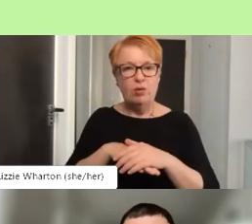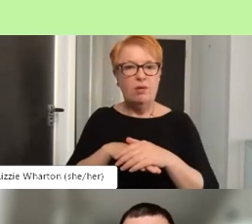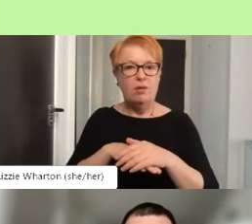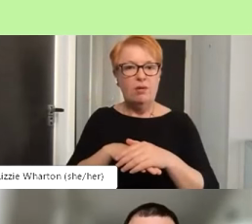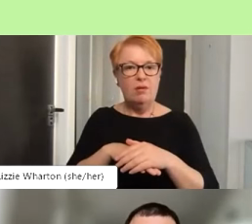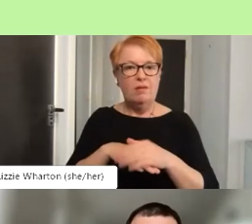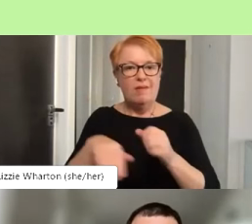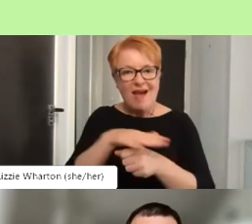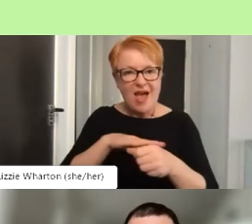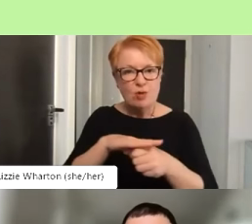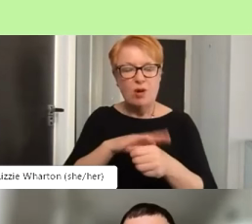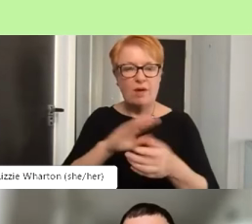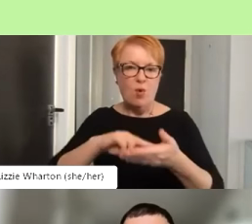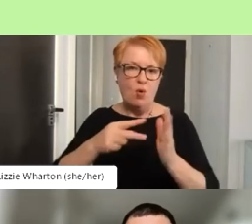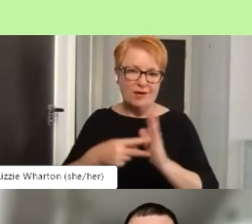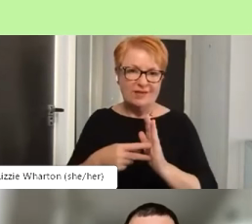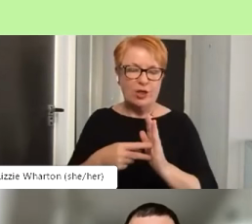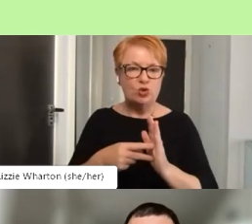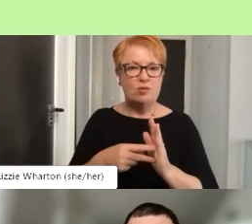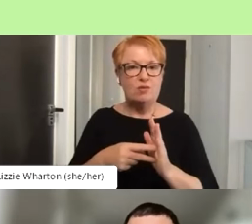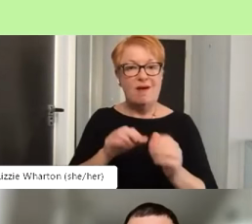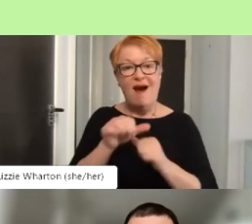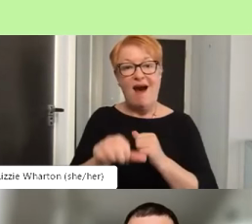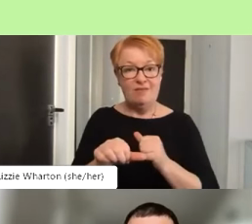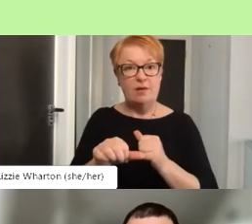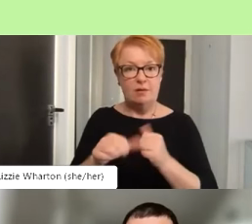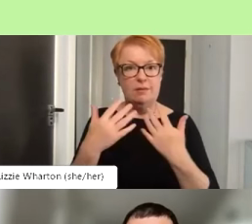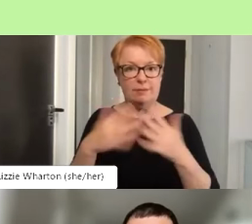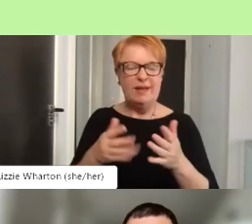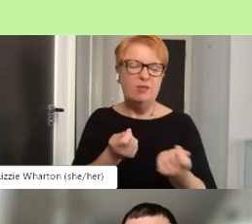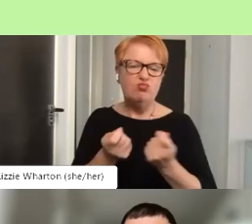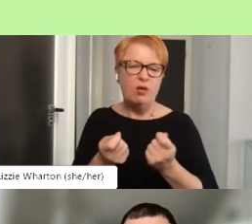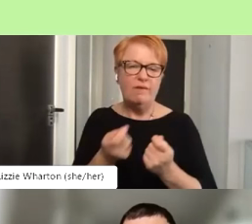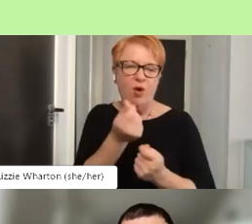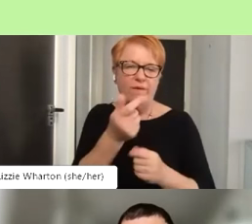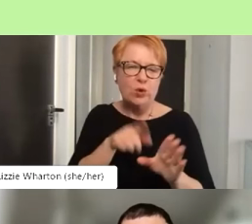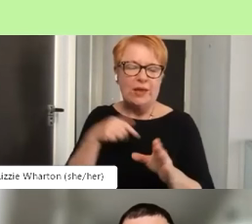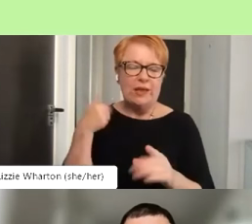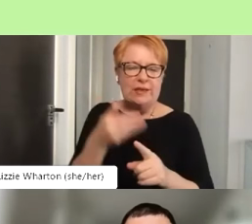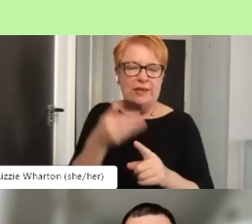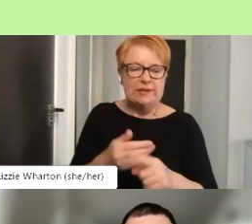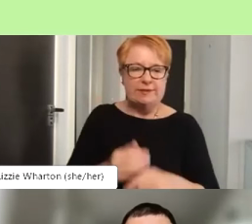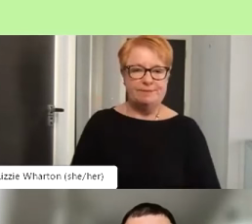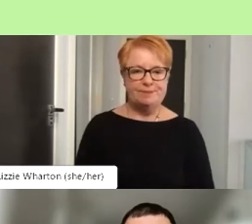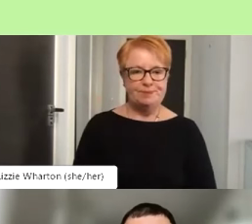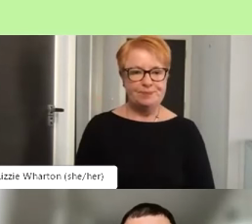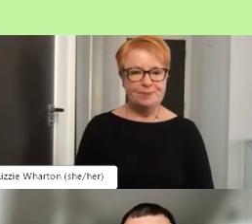together with in collaboration with the institutions we work with at first.